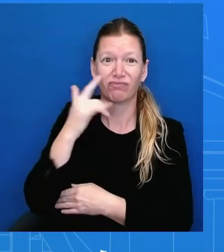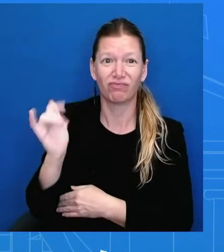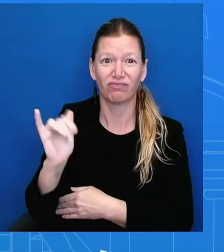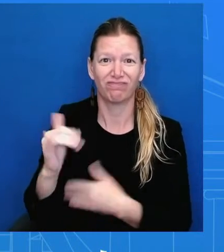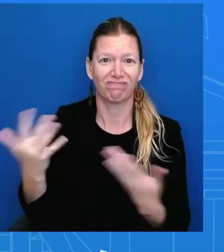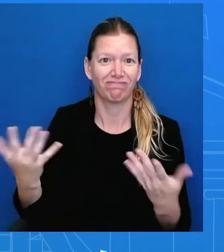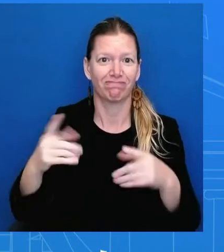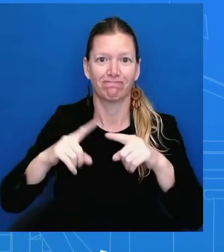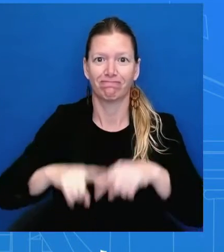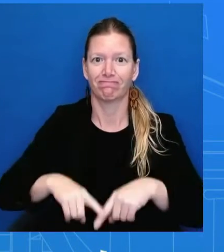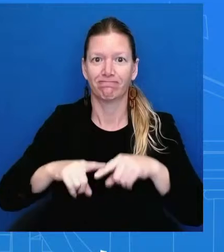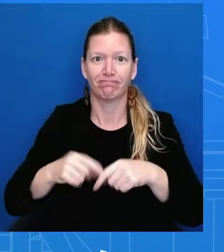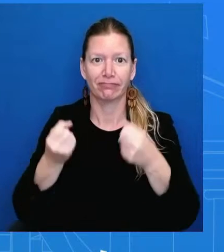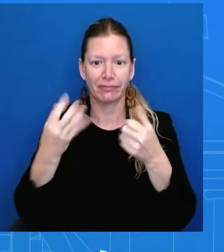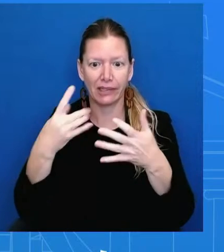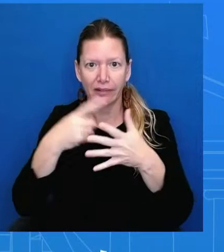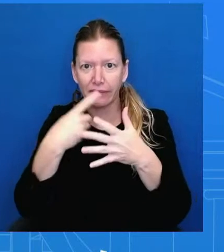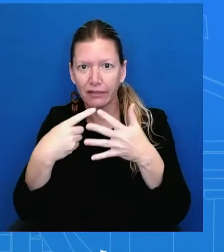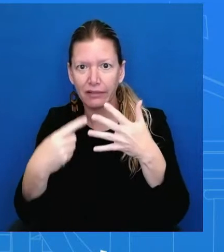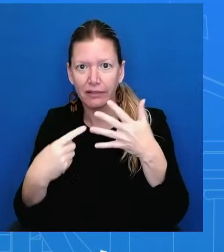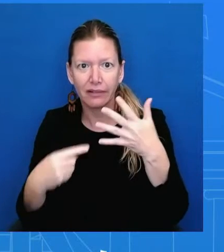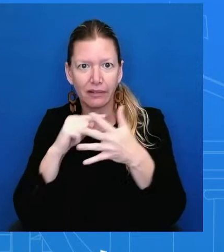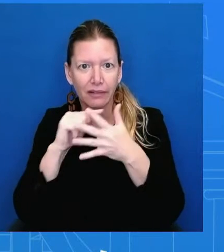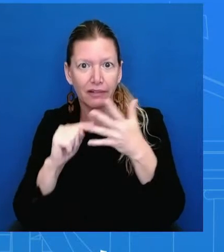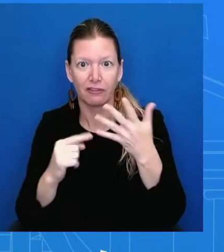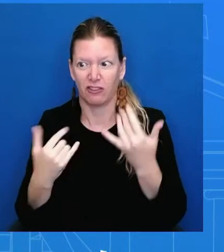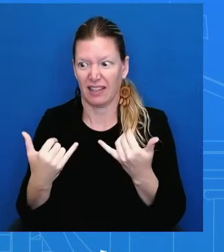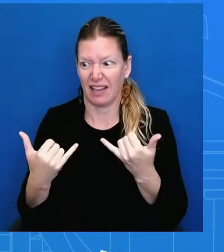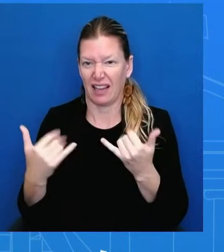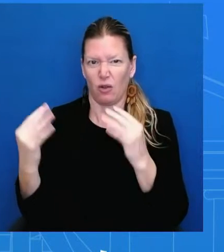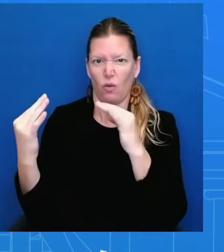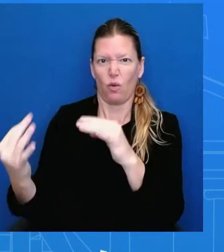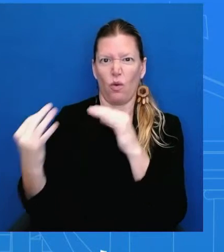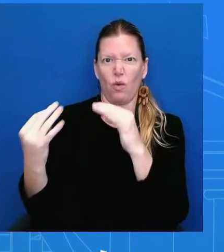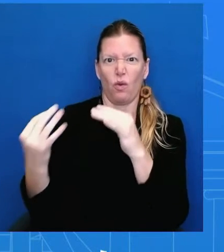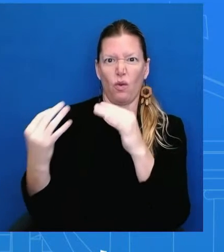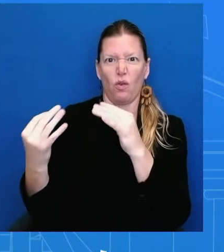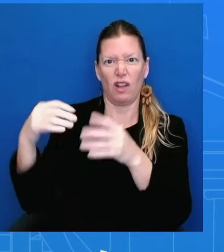has got to be on helping them win that war, and we are, as I detailed in my opening statement.